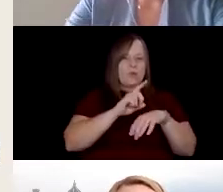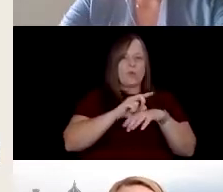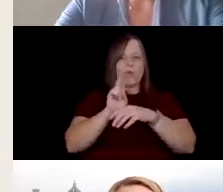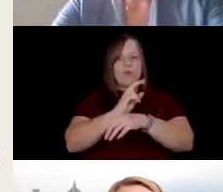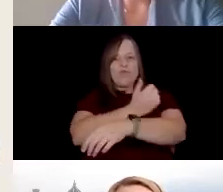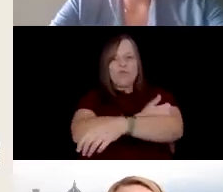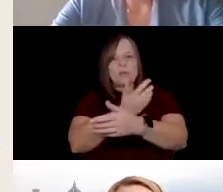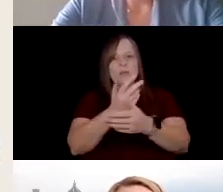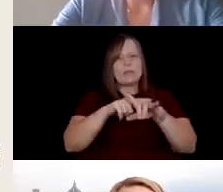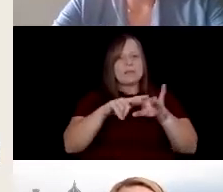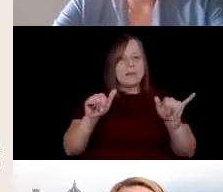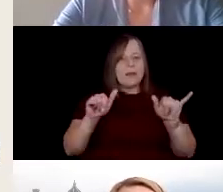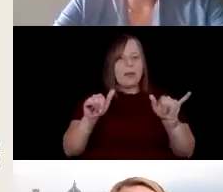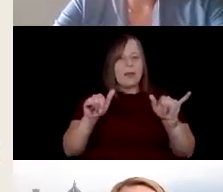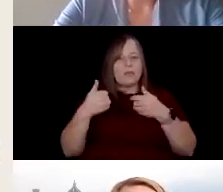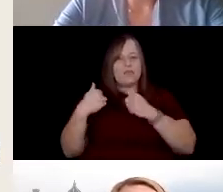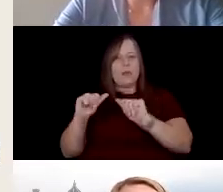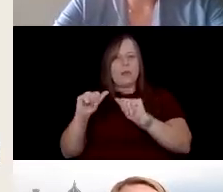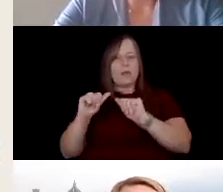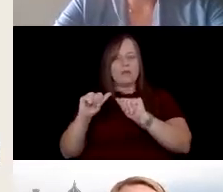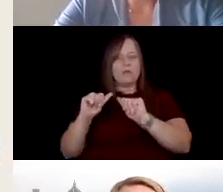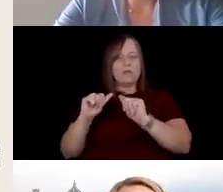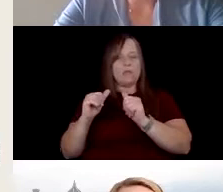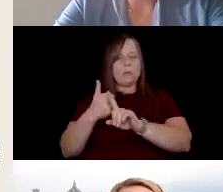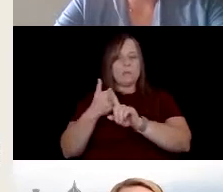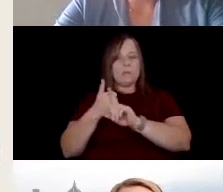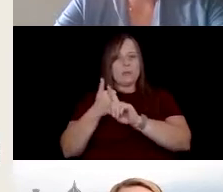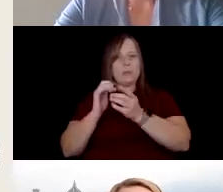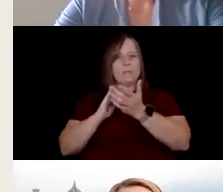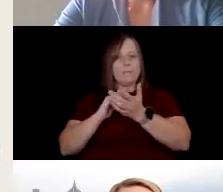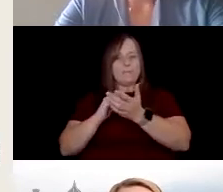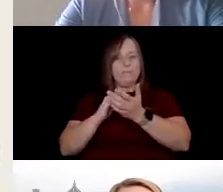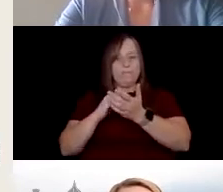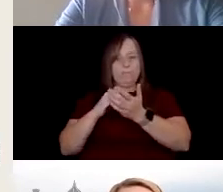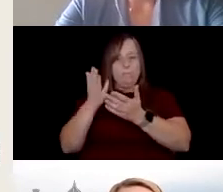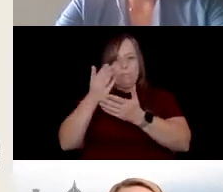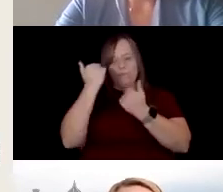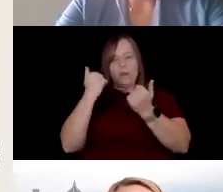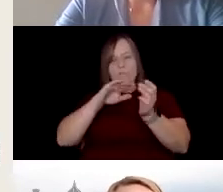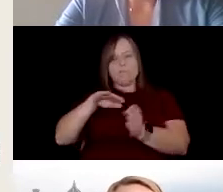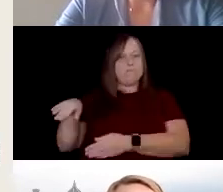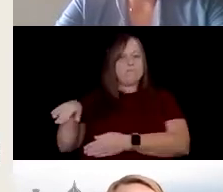And then at the same time, you could also be trying to self-medicate for the pain that you're experiencing, the physical pain, the emotional pain,